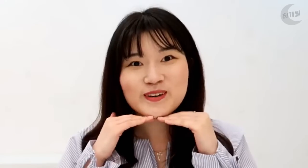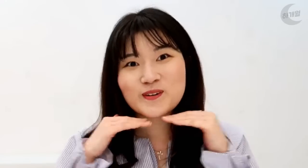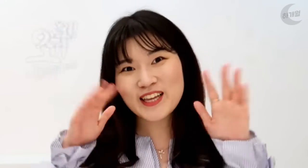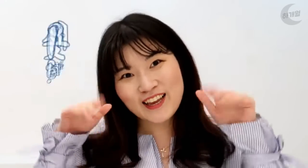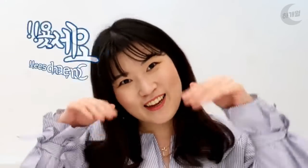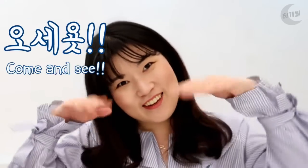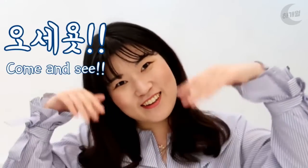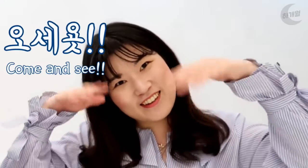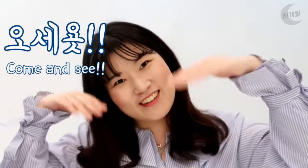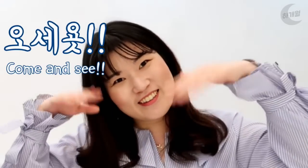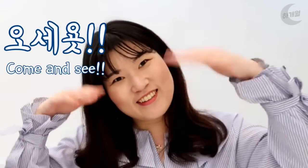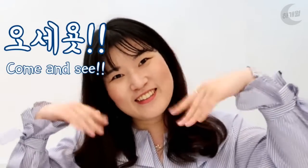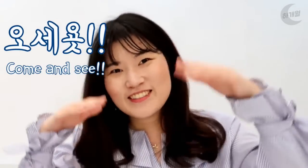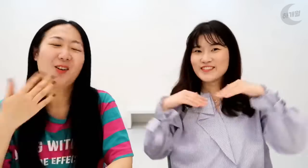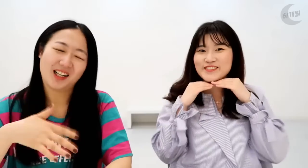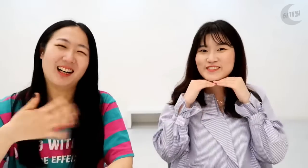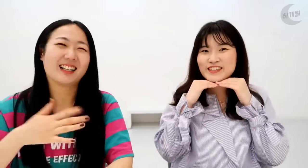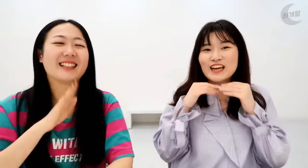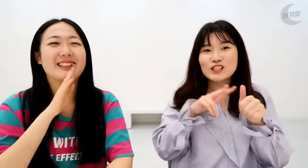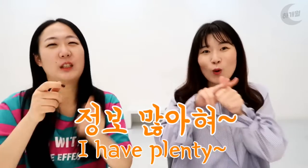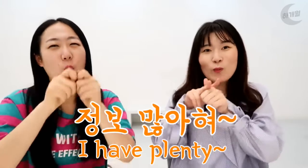to Europe, visit 샤방’s blog.